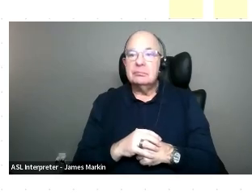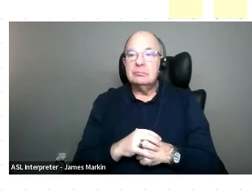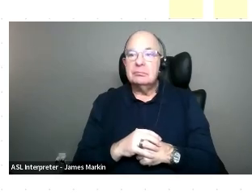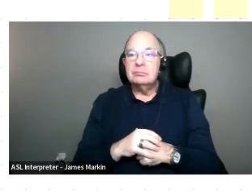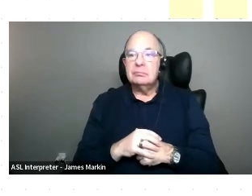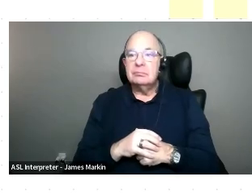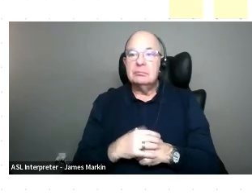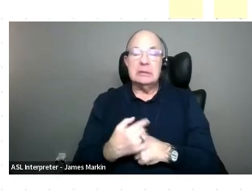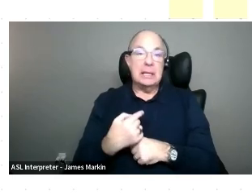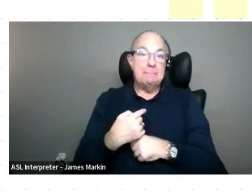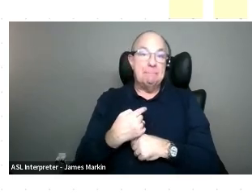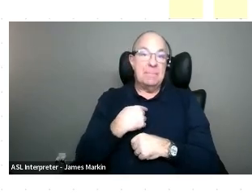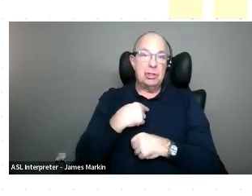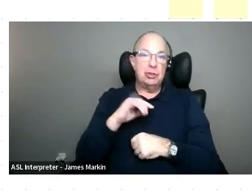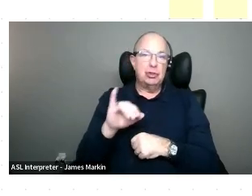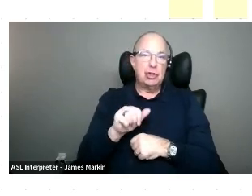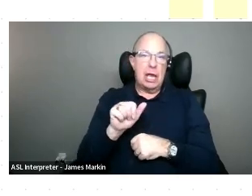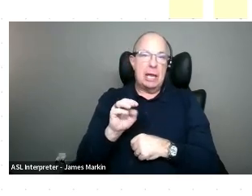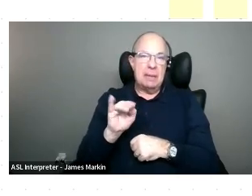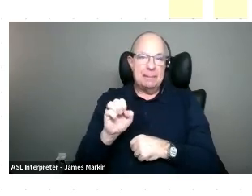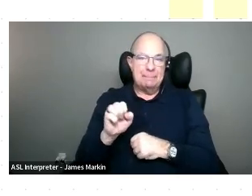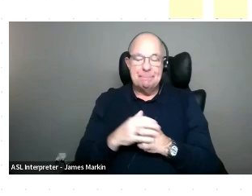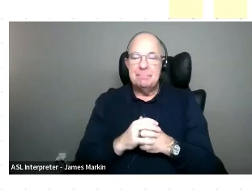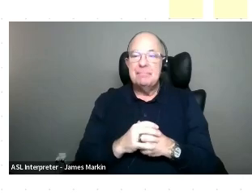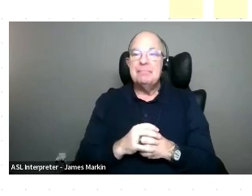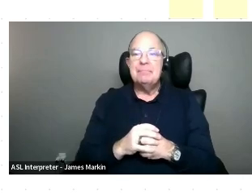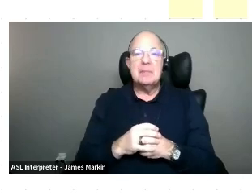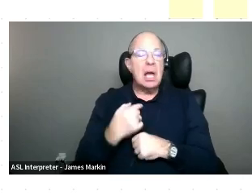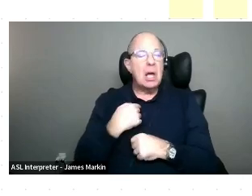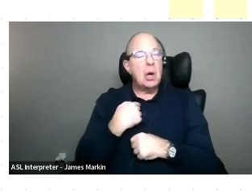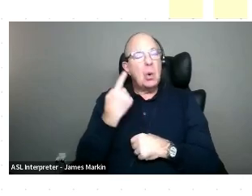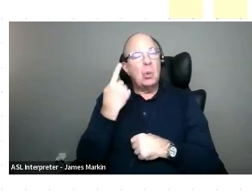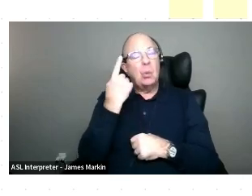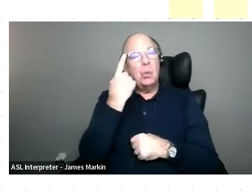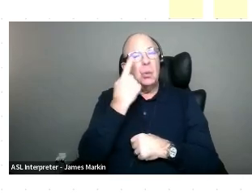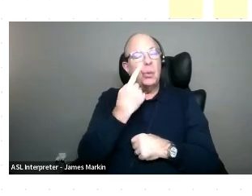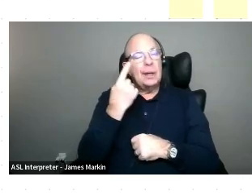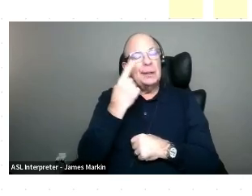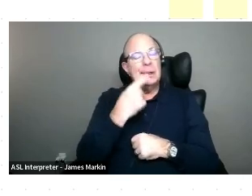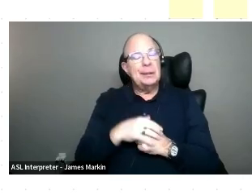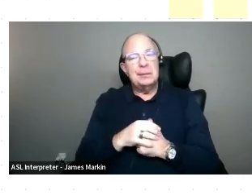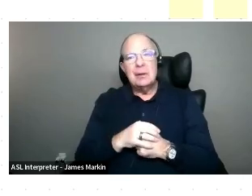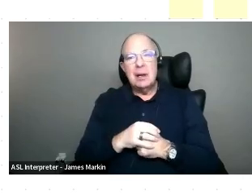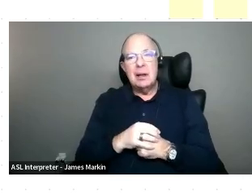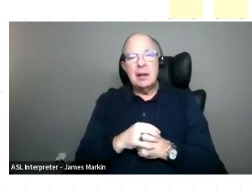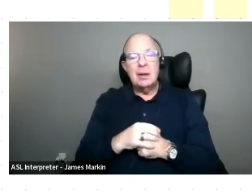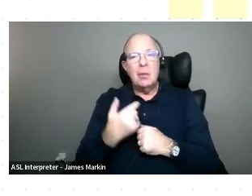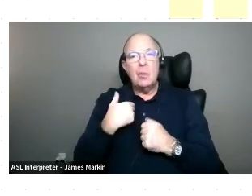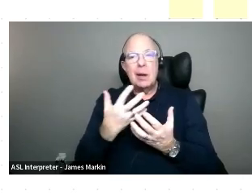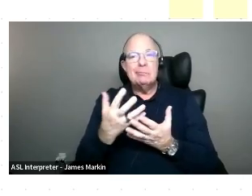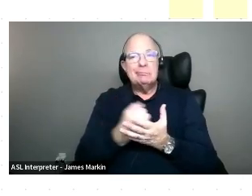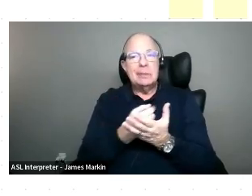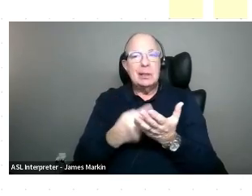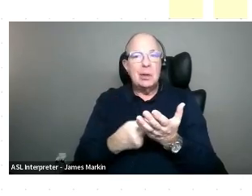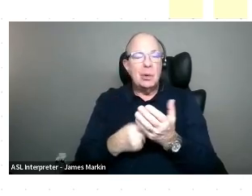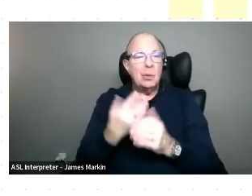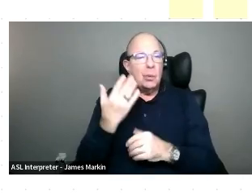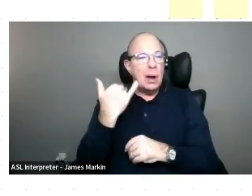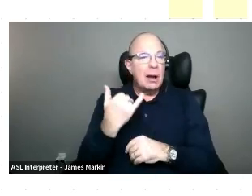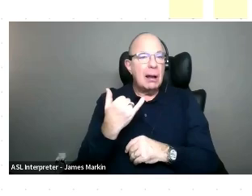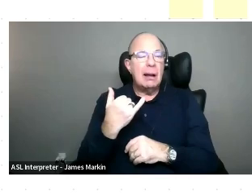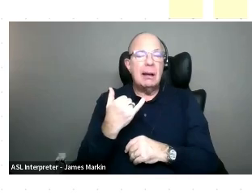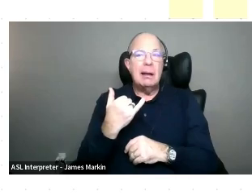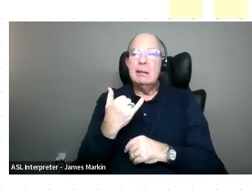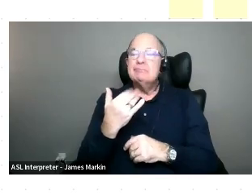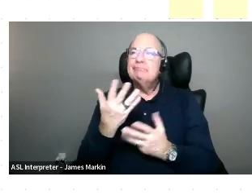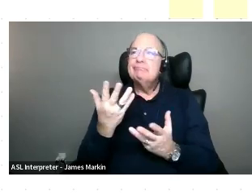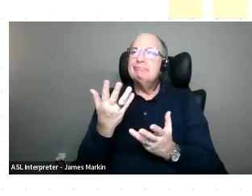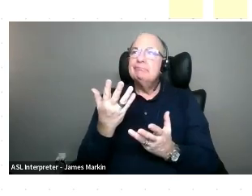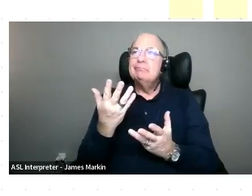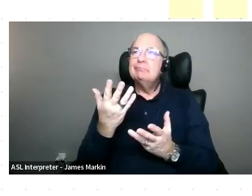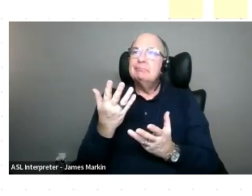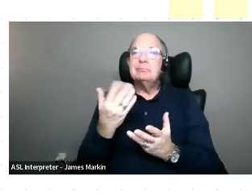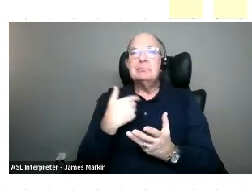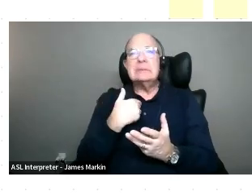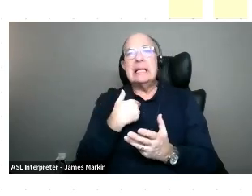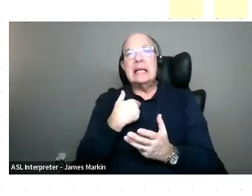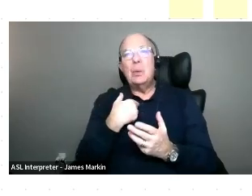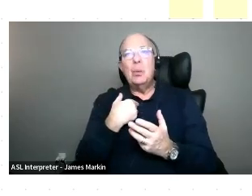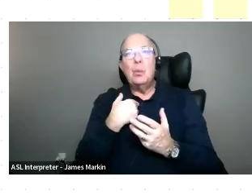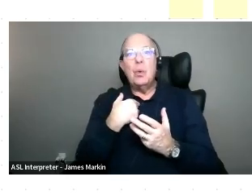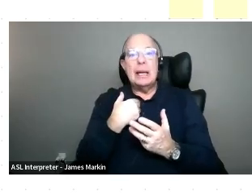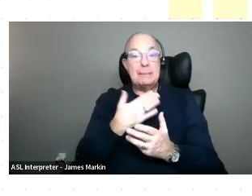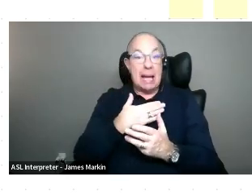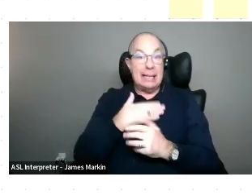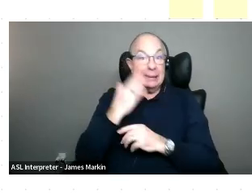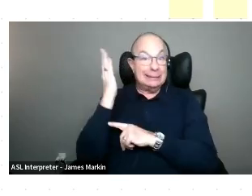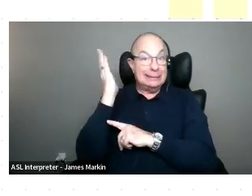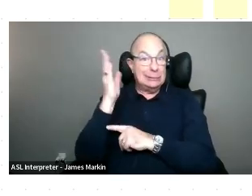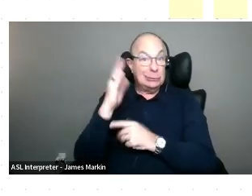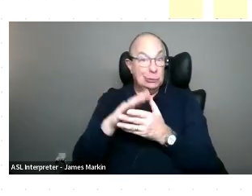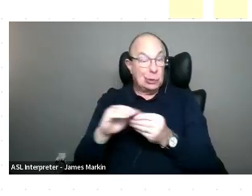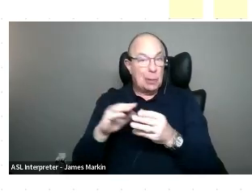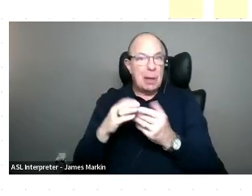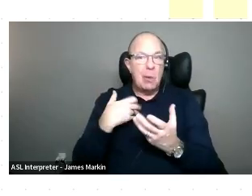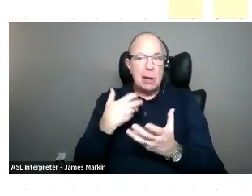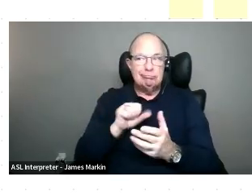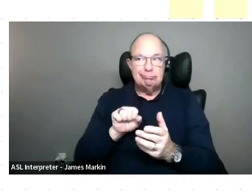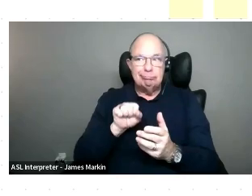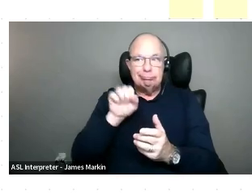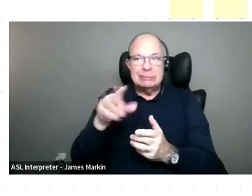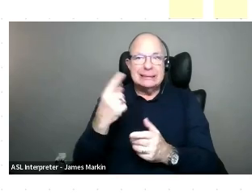Jamie Corbett: Oh, it's me! So, I'm just wondering, you know, I want to talk about why… well, no, I want to… in my deputation, I would want to say something that, like, transit…